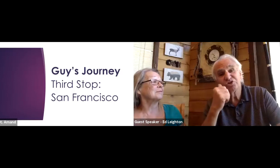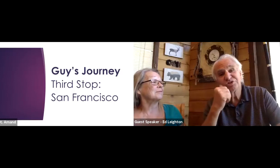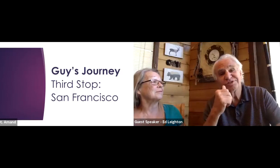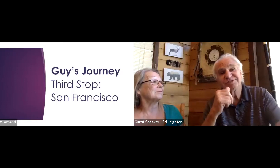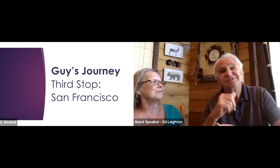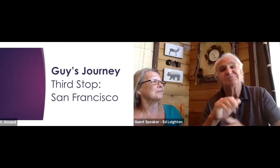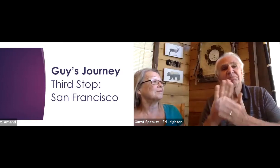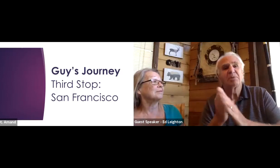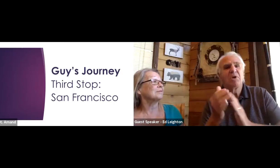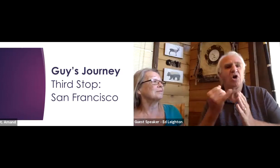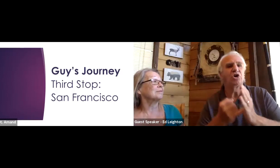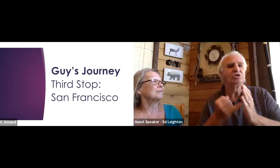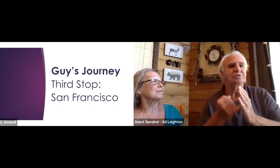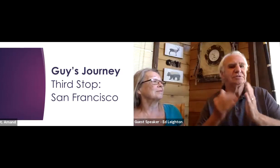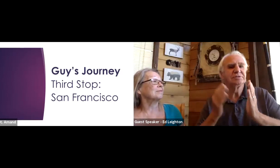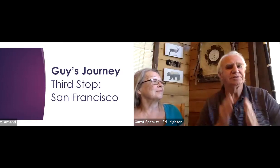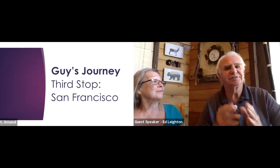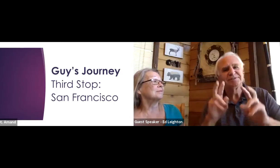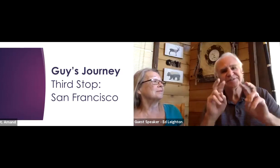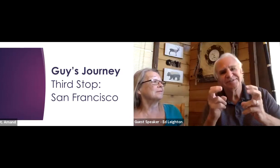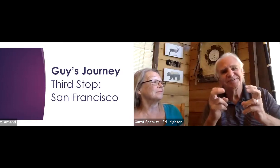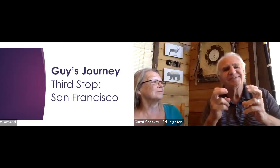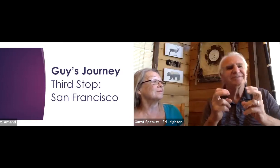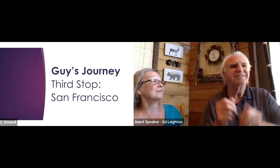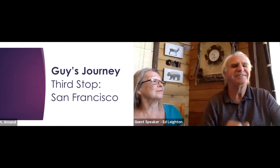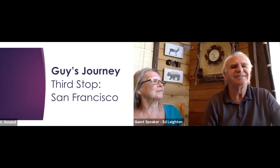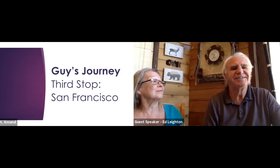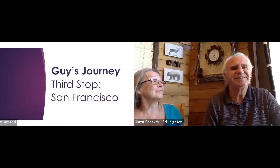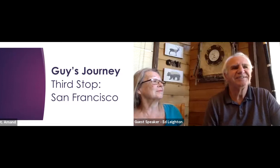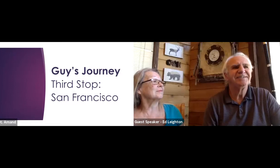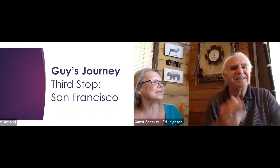In fact, two of my daughters have become artists...